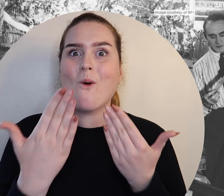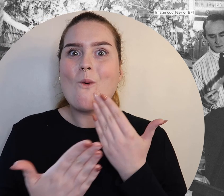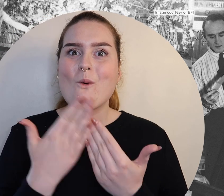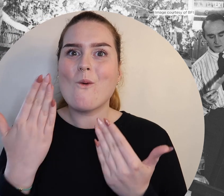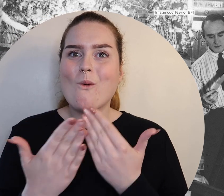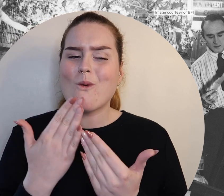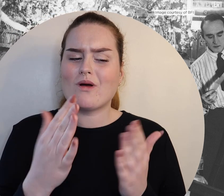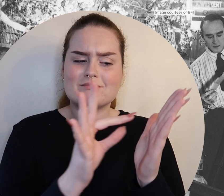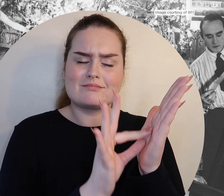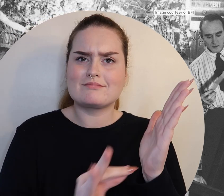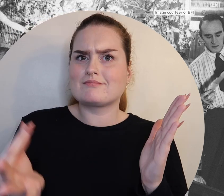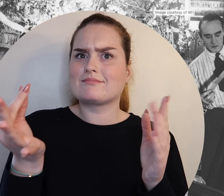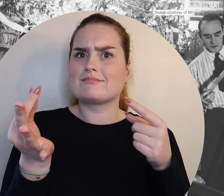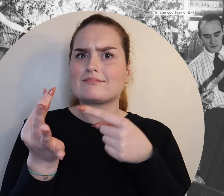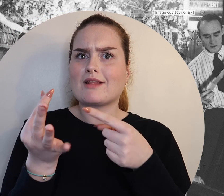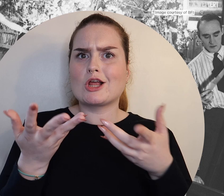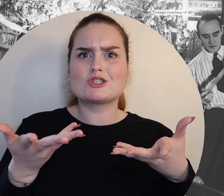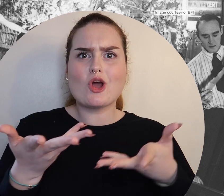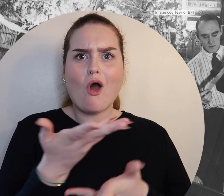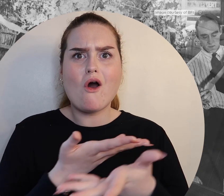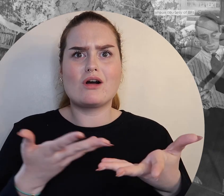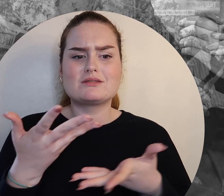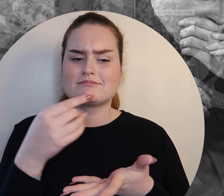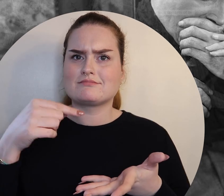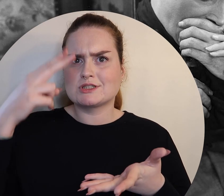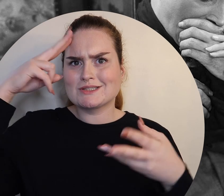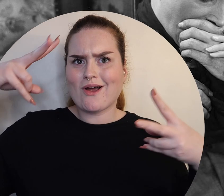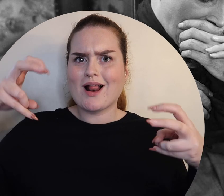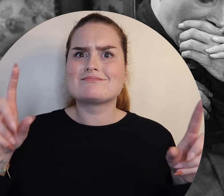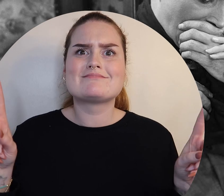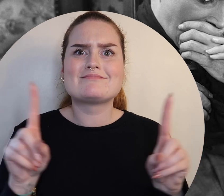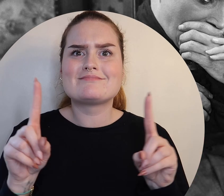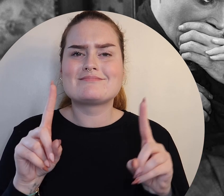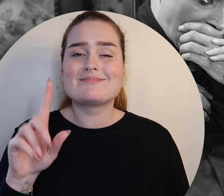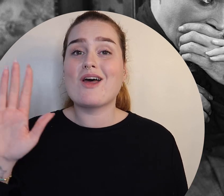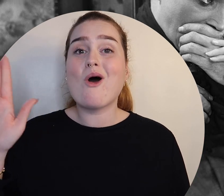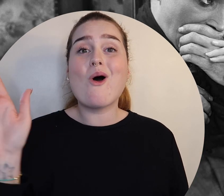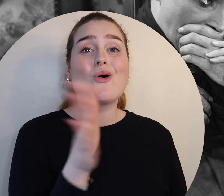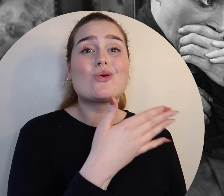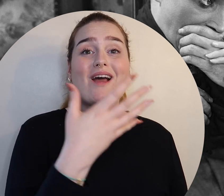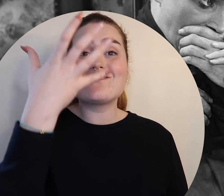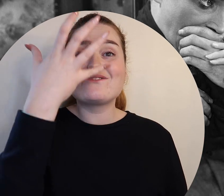Other highlights in the program include a talk called "All Faces Are Masks".